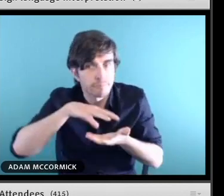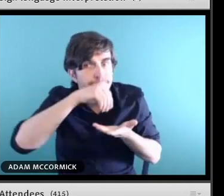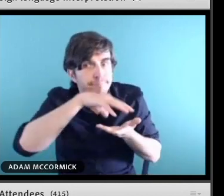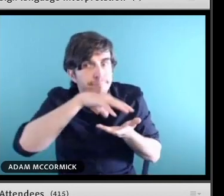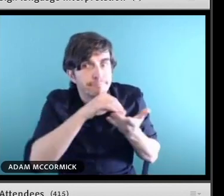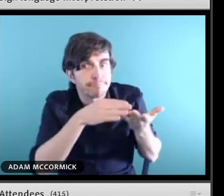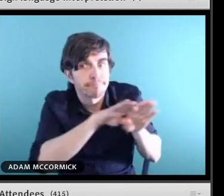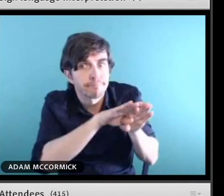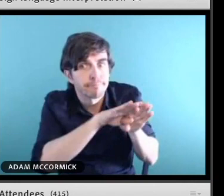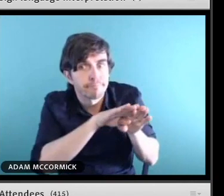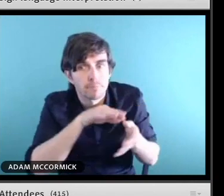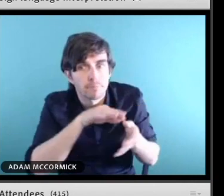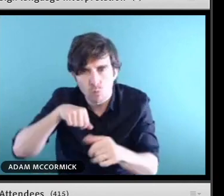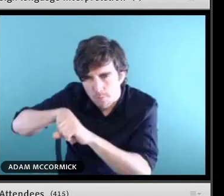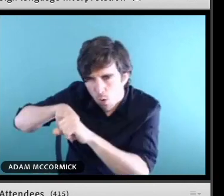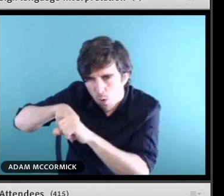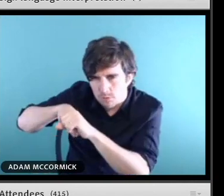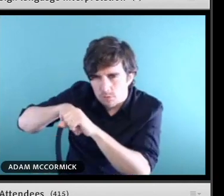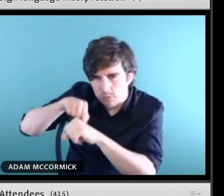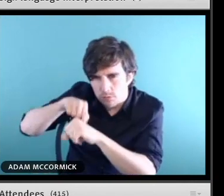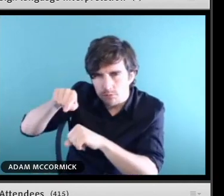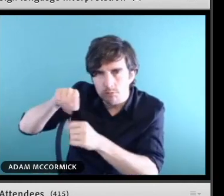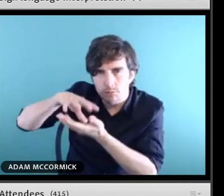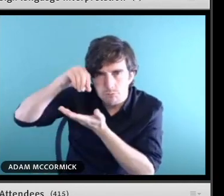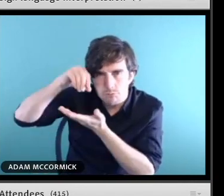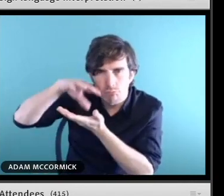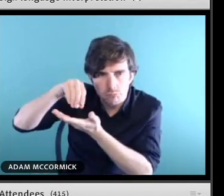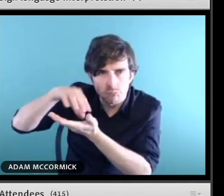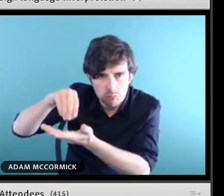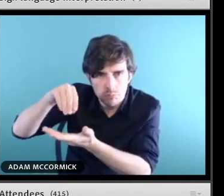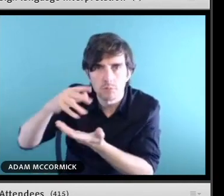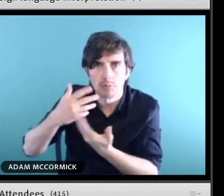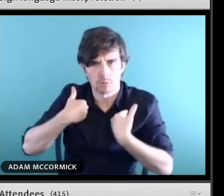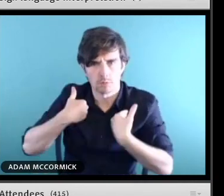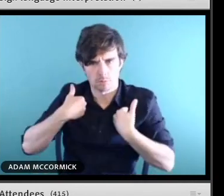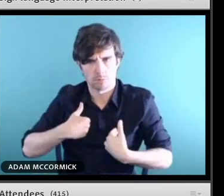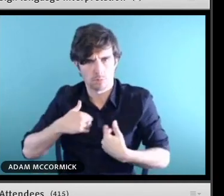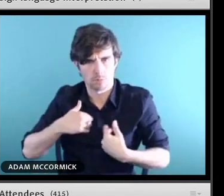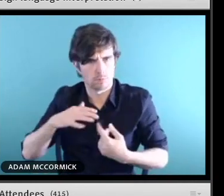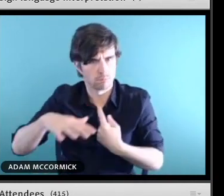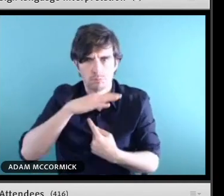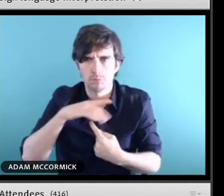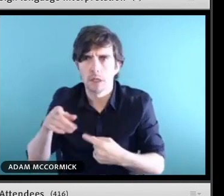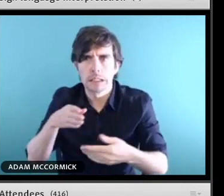and social support particularly again in the current context which we're seeing the isolating